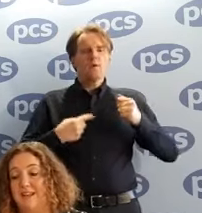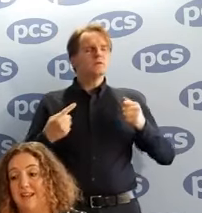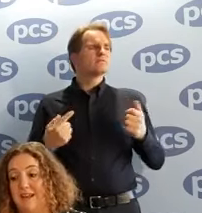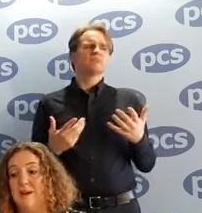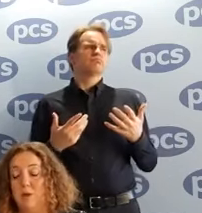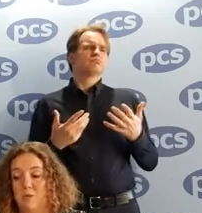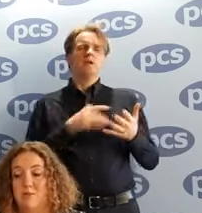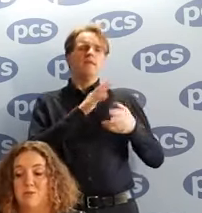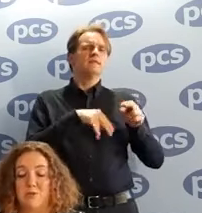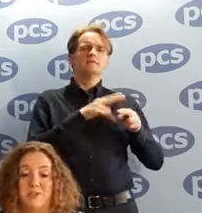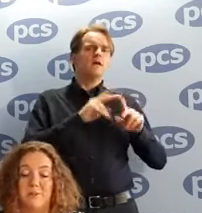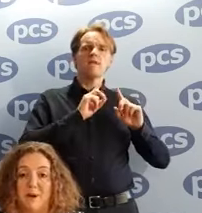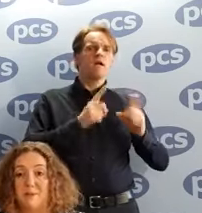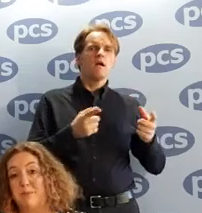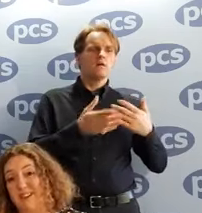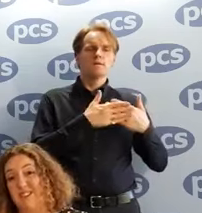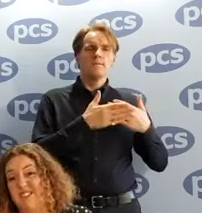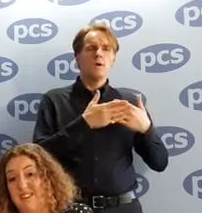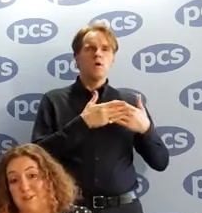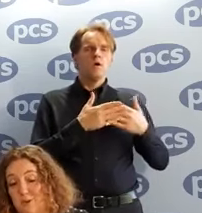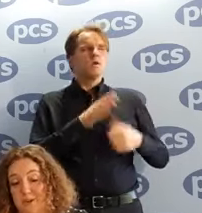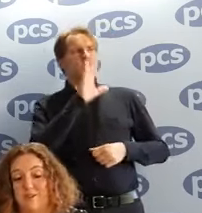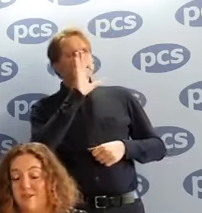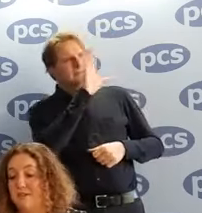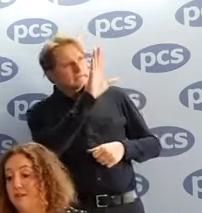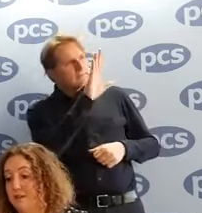that clearly we were able to push the department back on so that's good news.